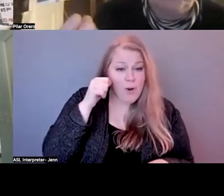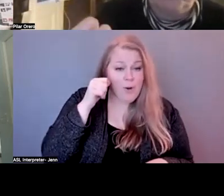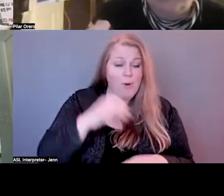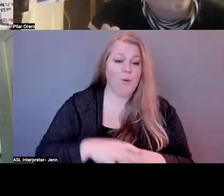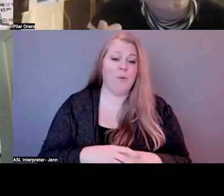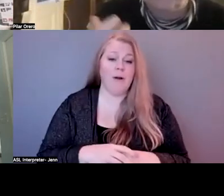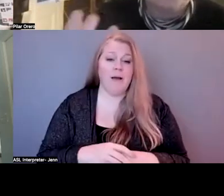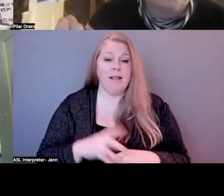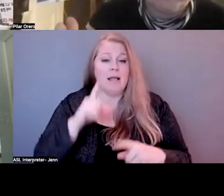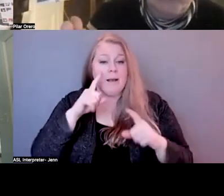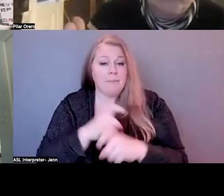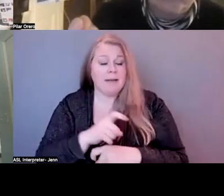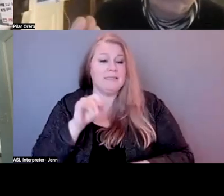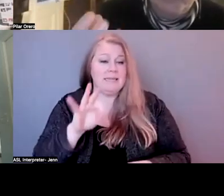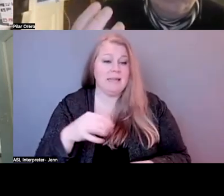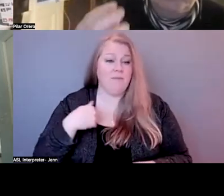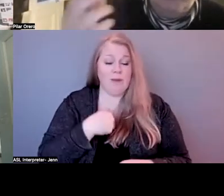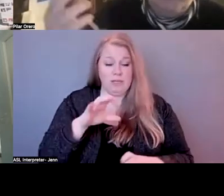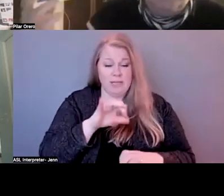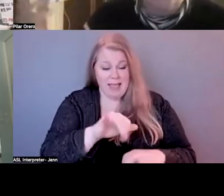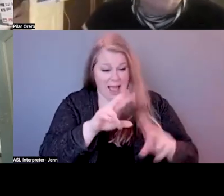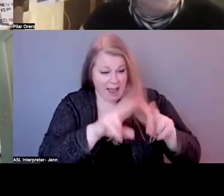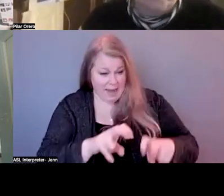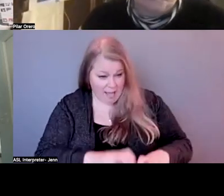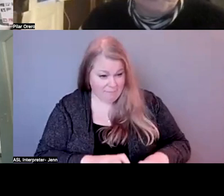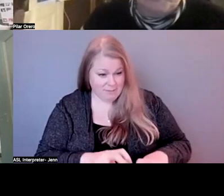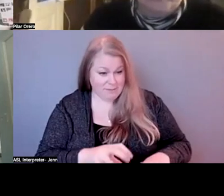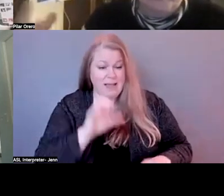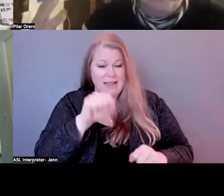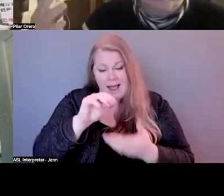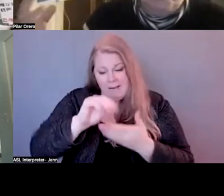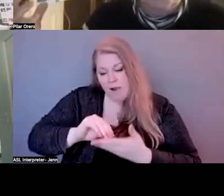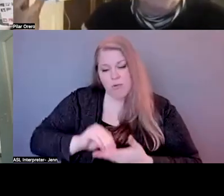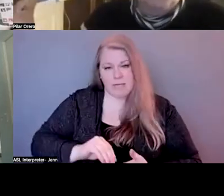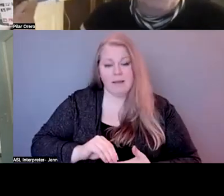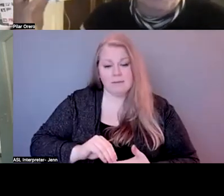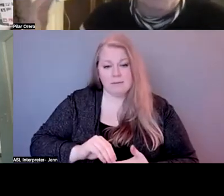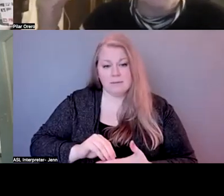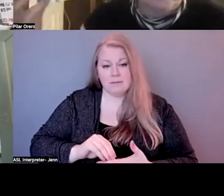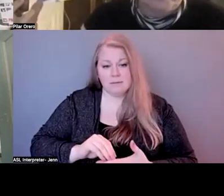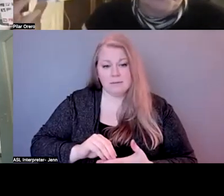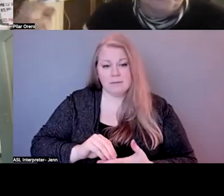If we have a sentiment analysis, that can annotate automatically what we are listening to.